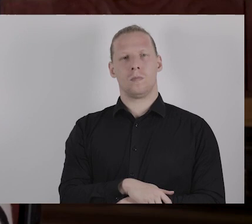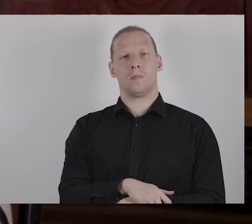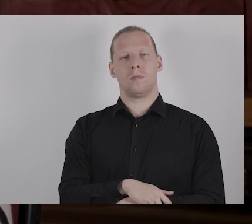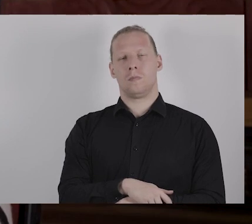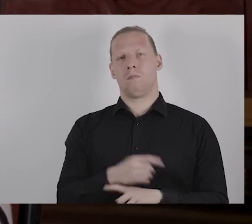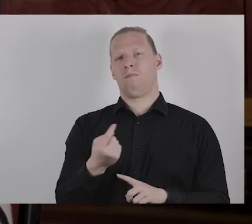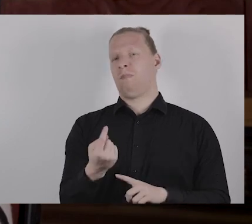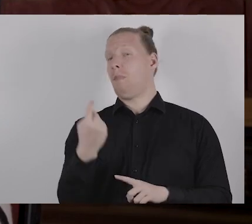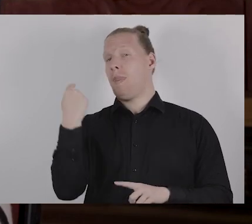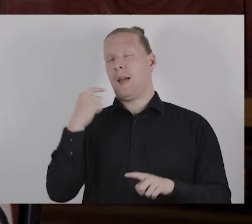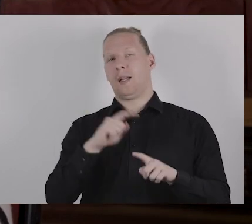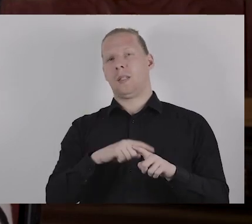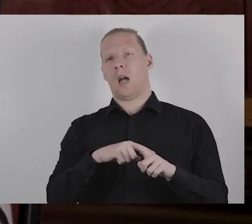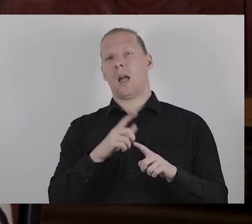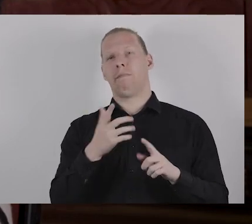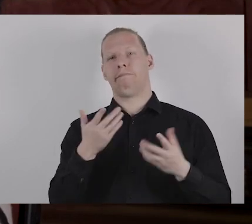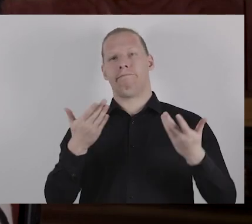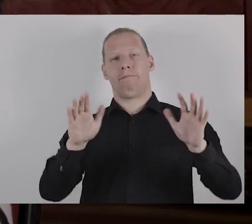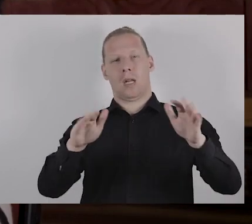At the start of Te Matatini...